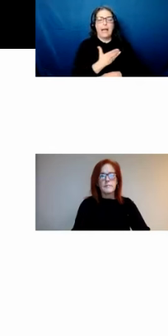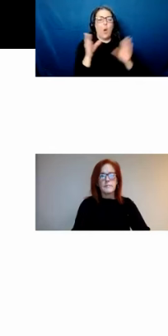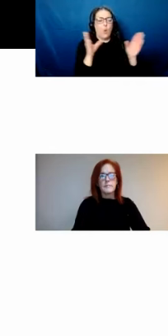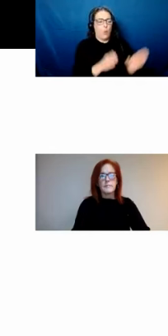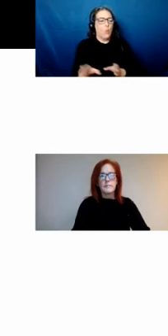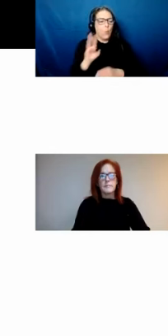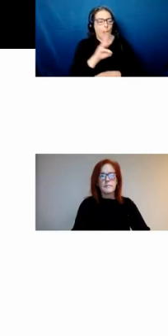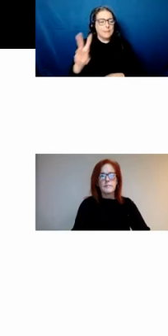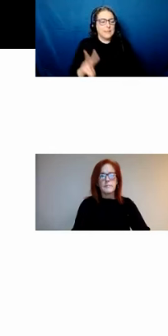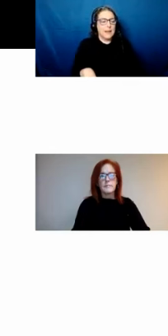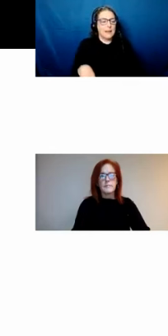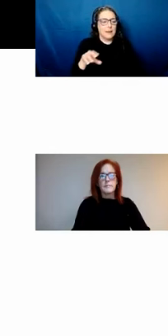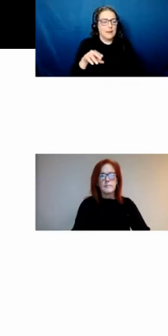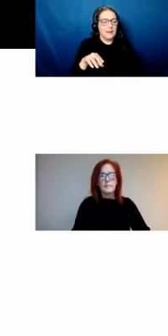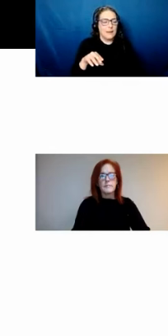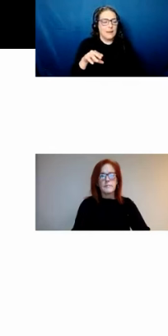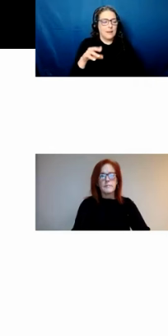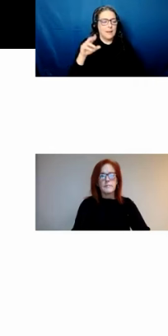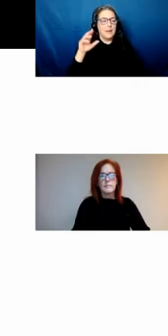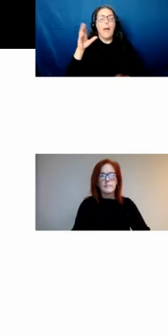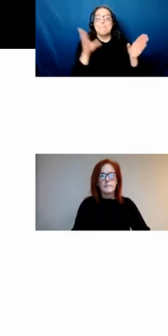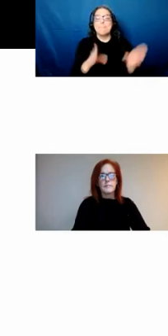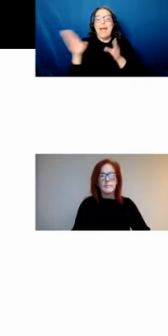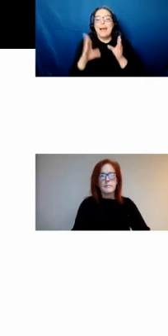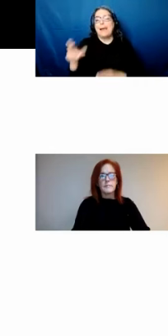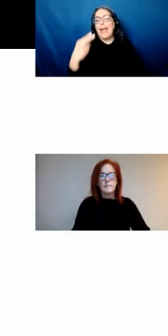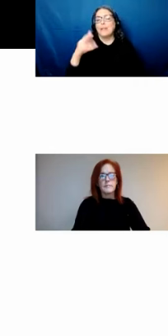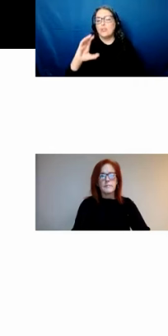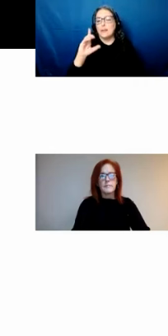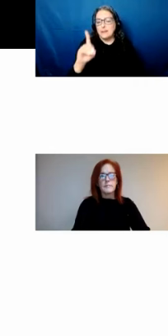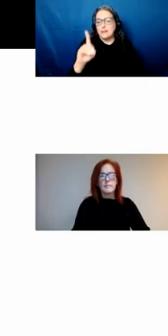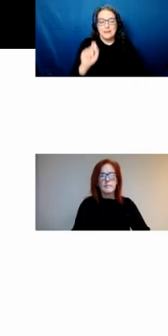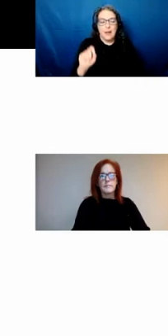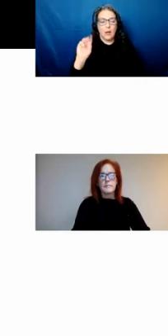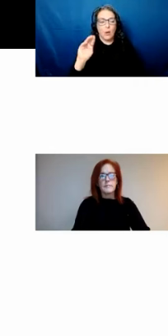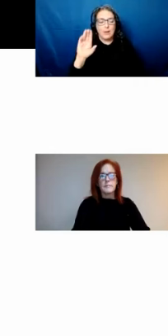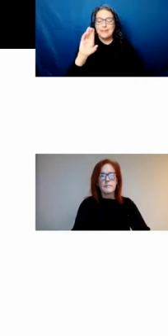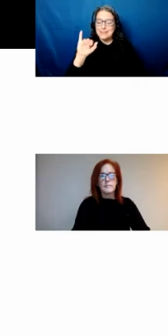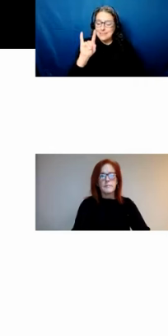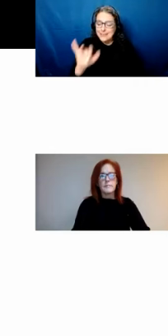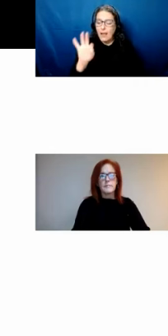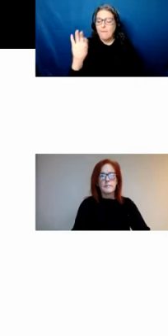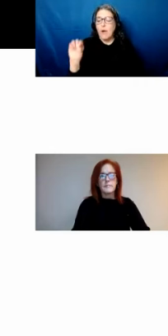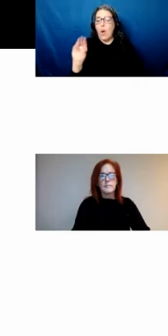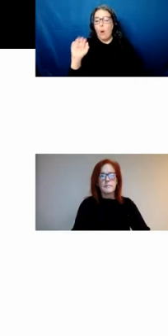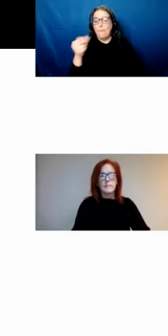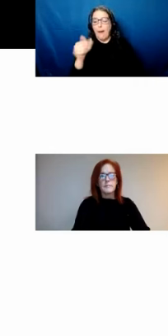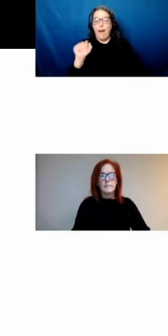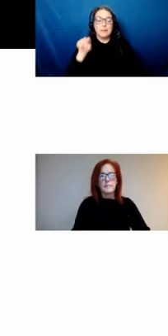In referrals together we'll accept referrals based on the eligibility and prioritization set forth, and from the following agencies or organizations.